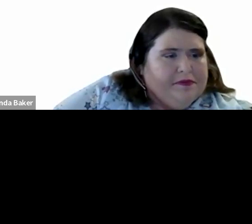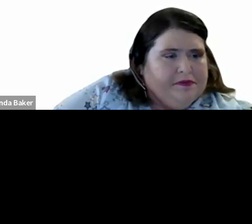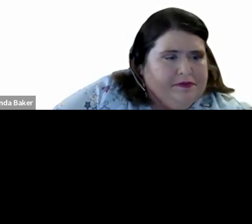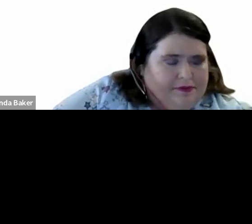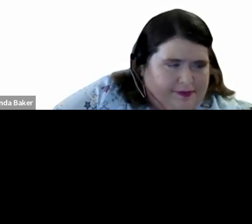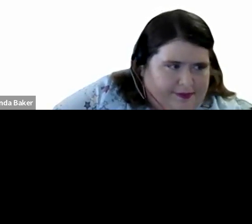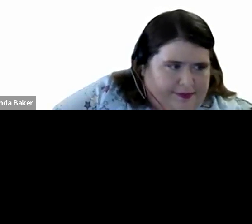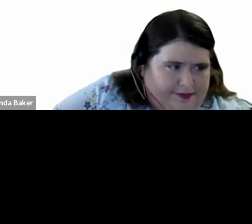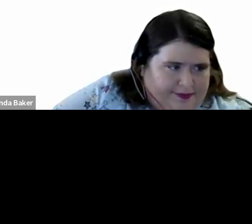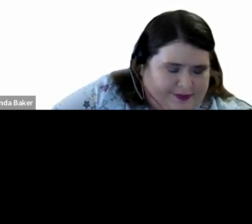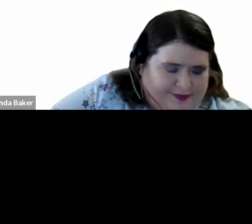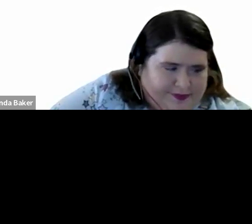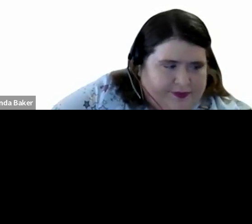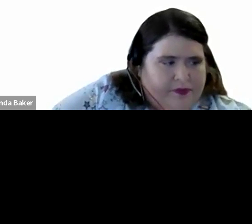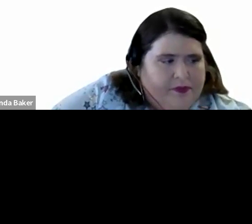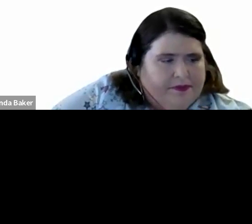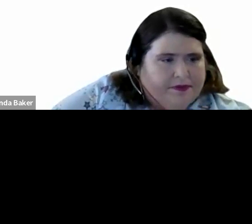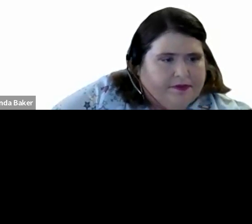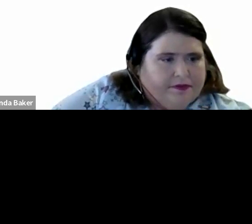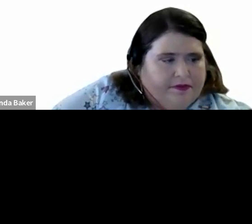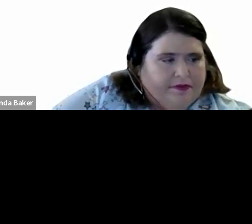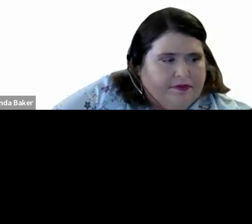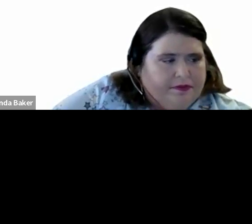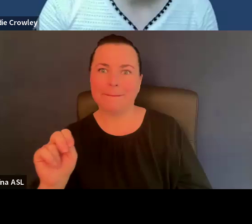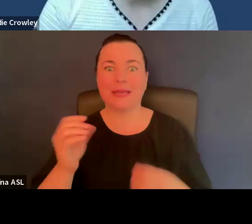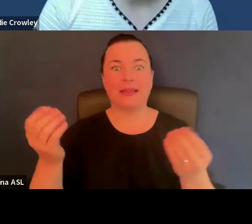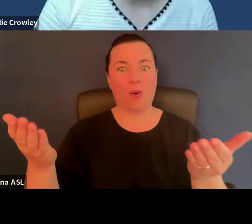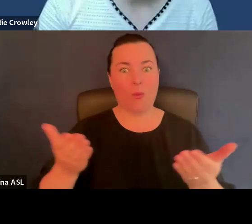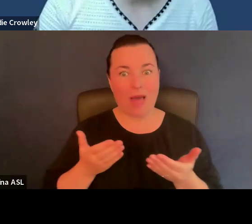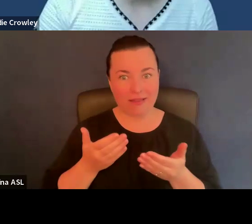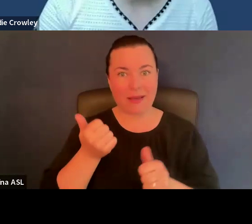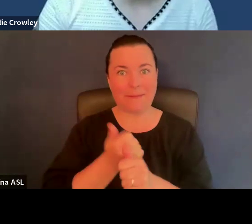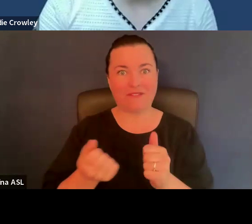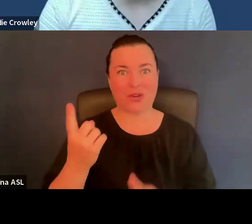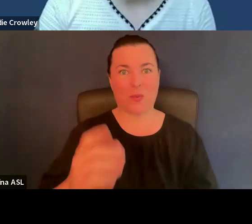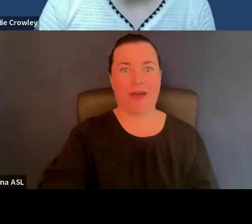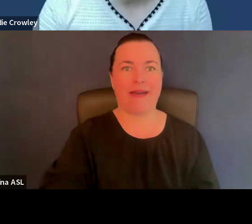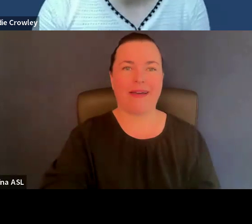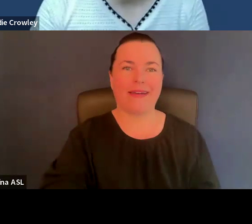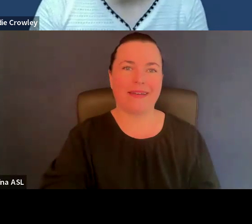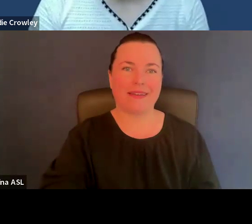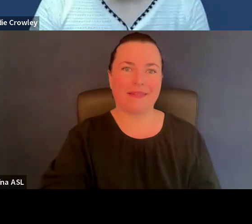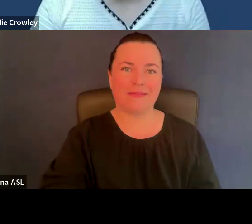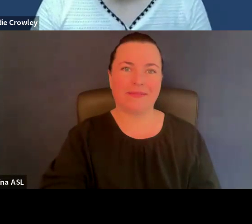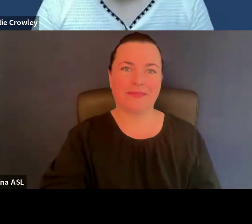Thank you, Robin, and welcome everybody. It is great to be with you today.